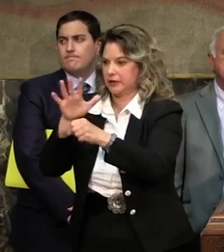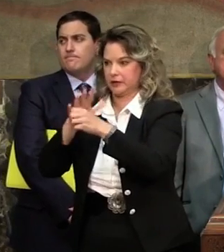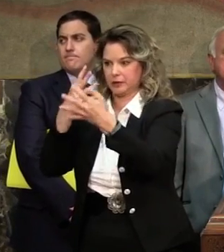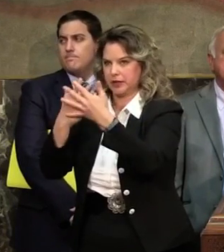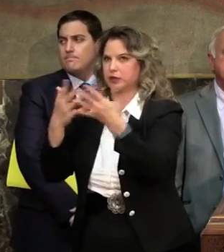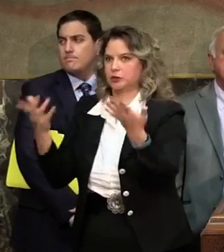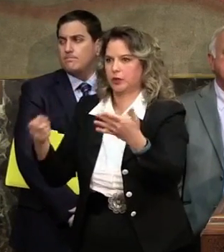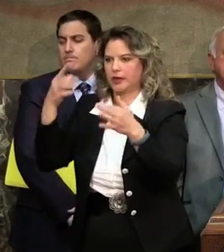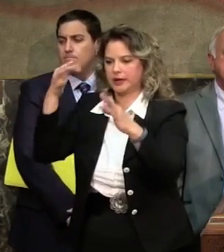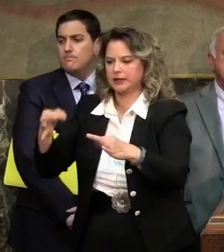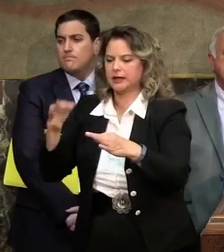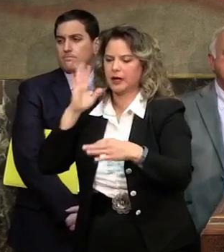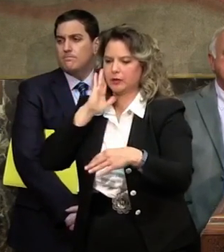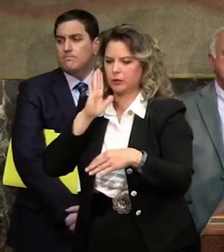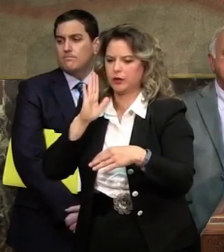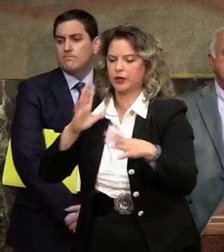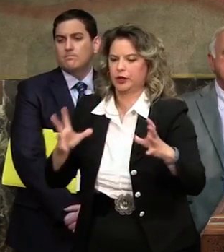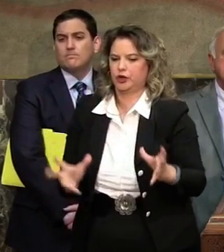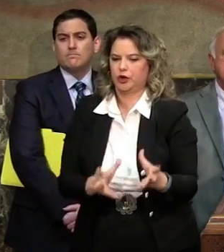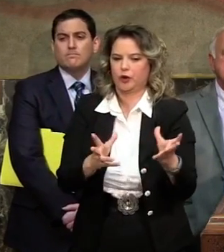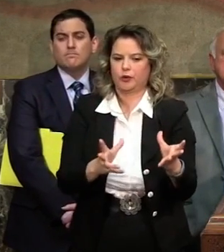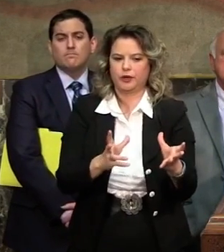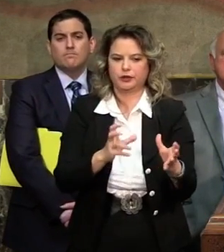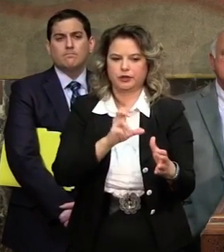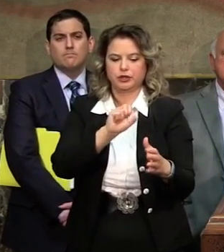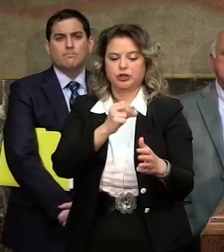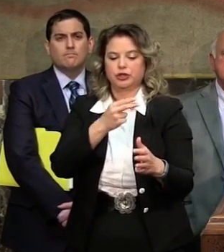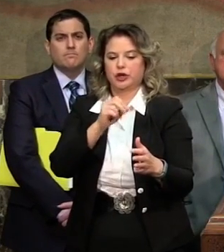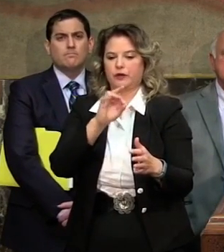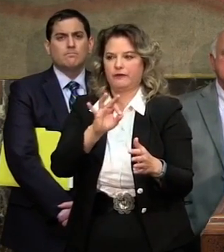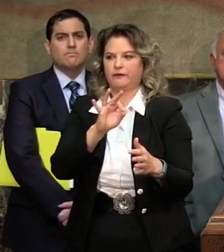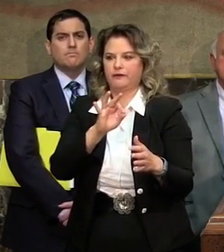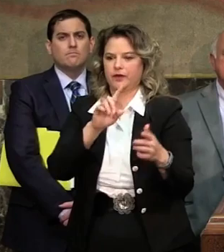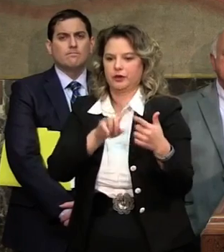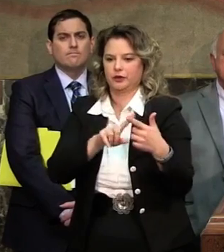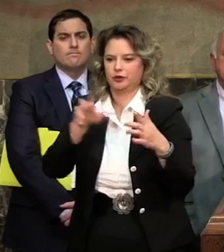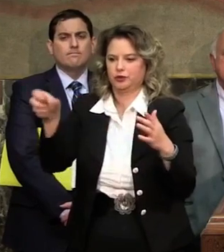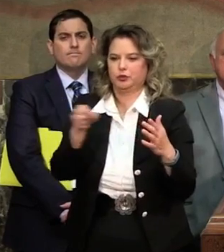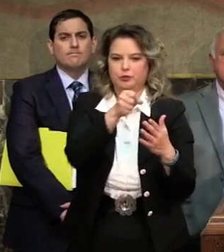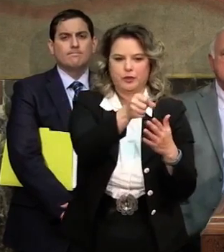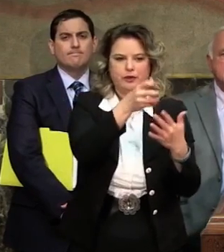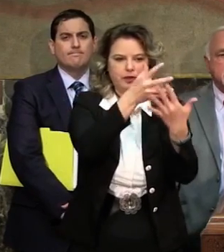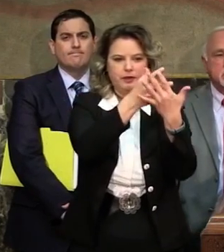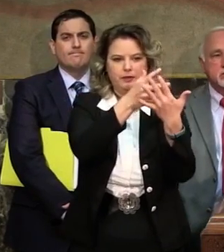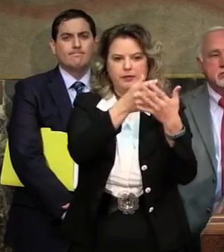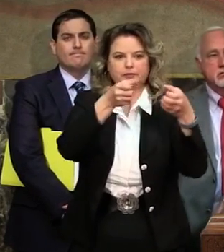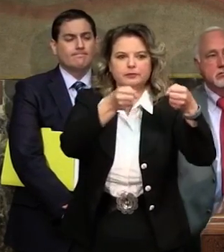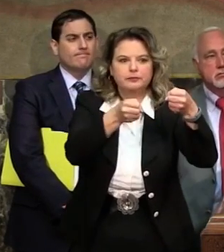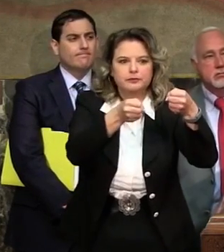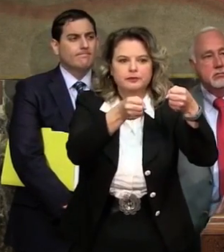that we would encourage sheriff's to house our inmates so that we wouldn't have to pay as much and so we put them